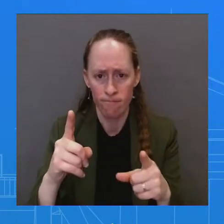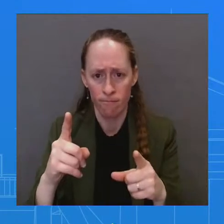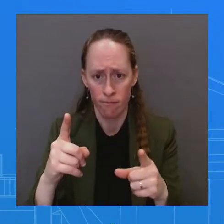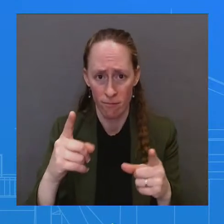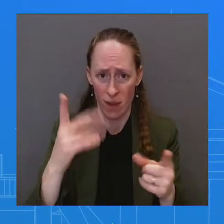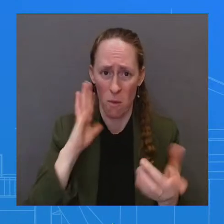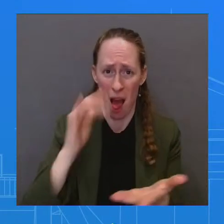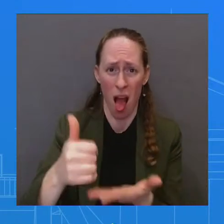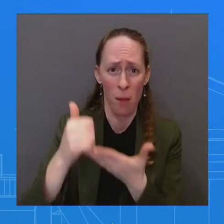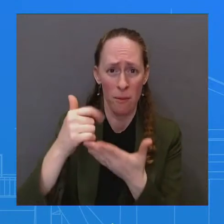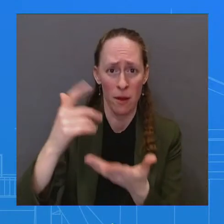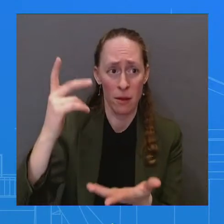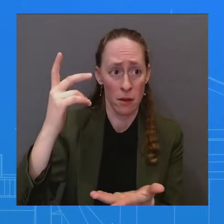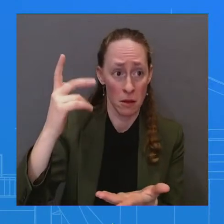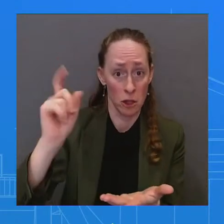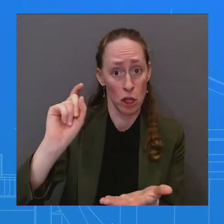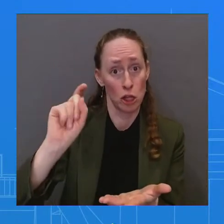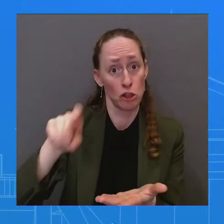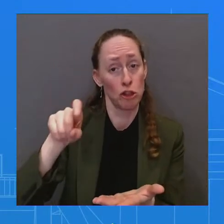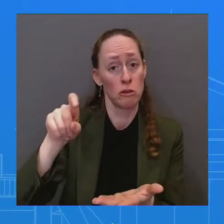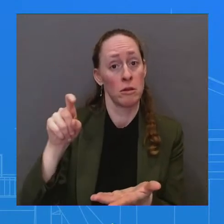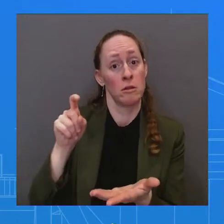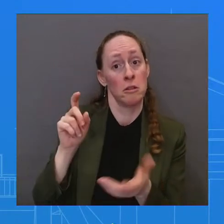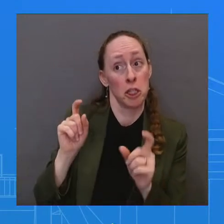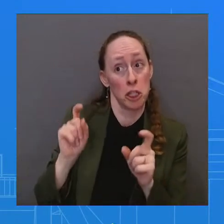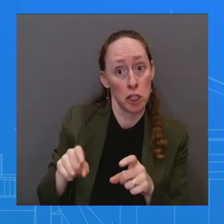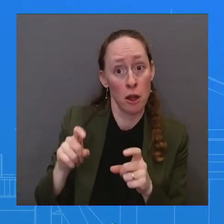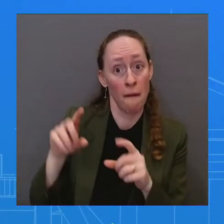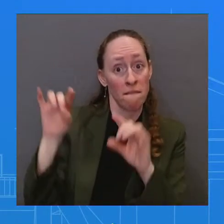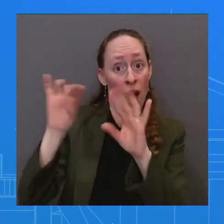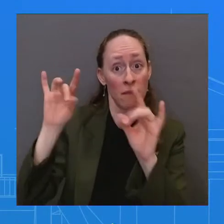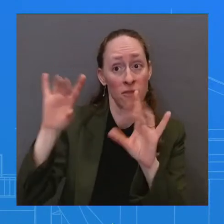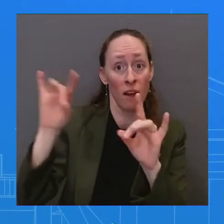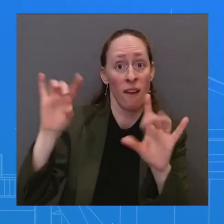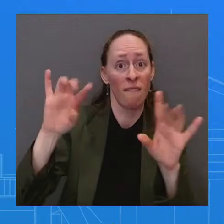The President is looking forward to meeting with the president of Angola later this week --